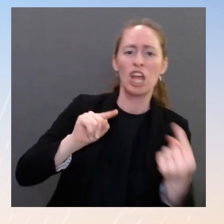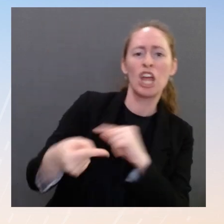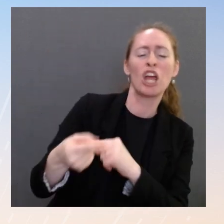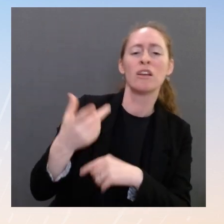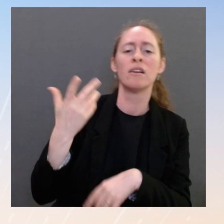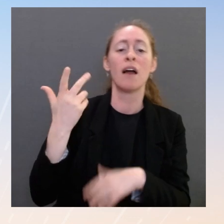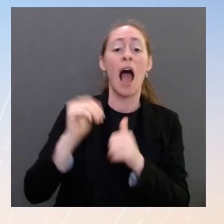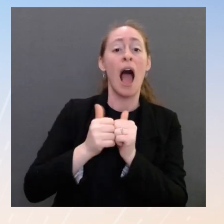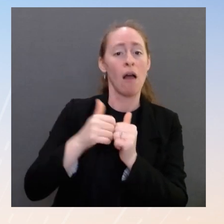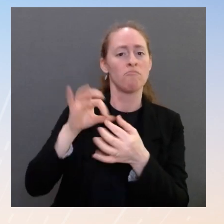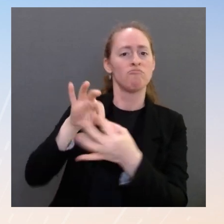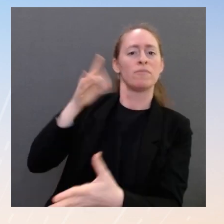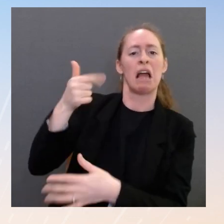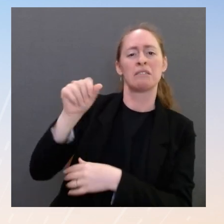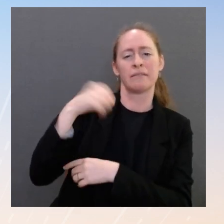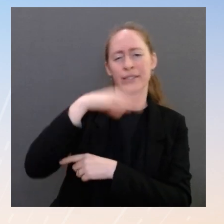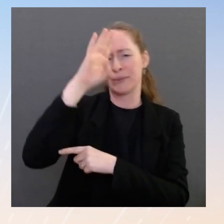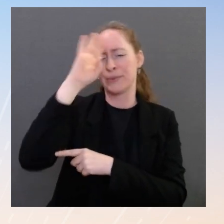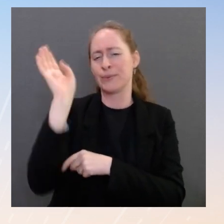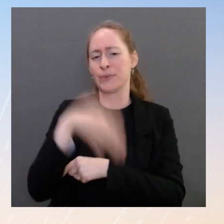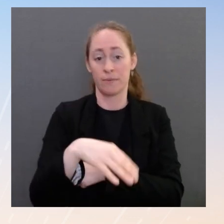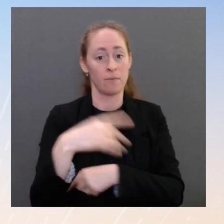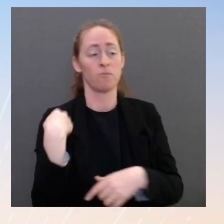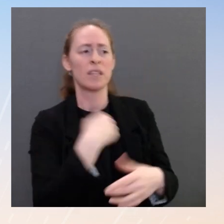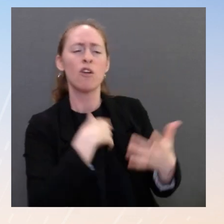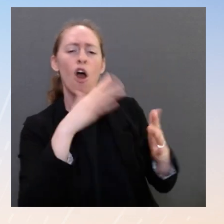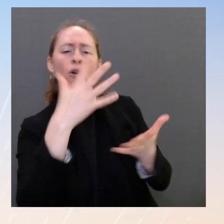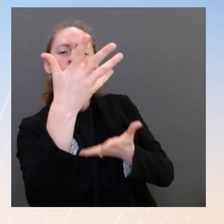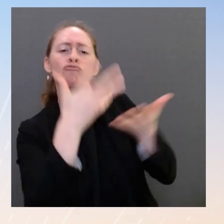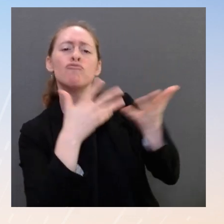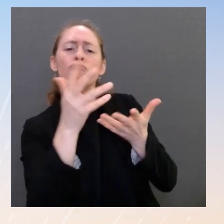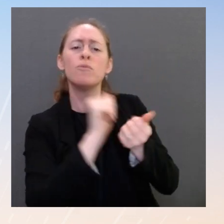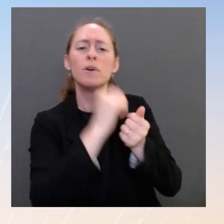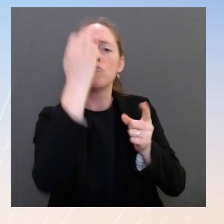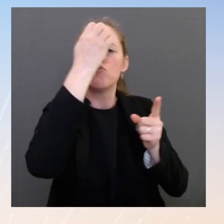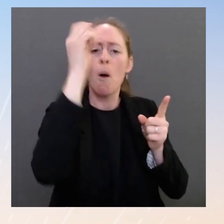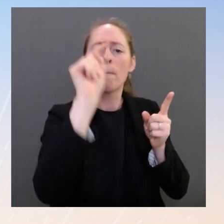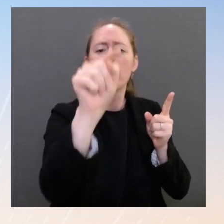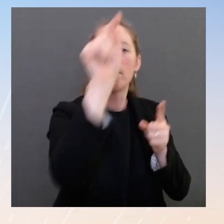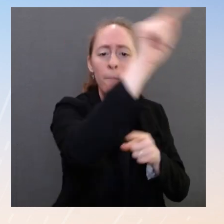including over the -- with these countries -- including over the last 24 hours, with leaders in Poland and Bulgaria.